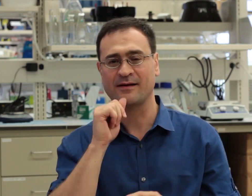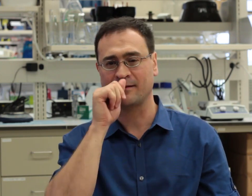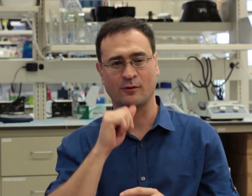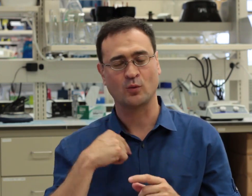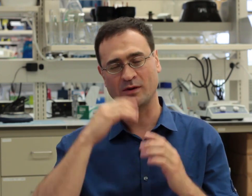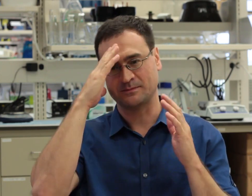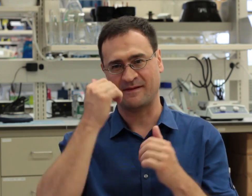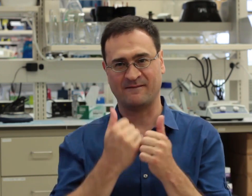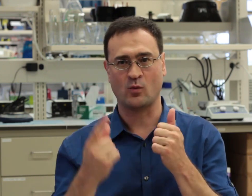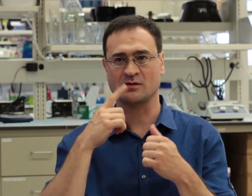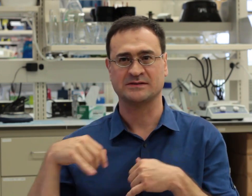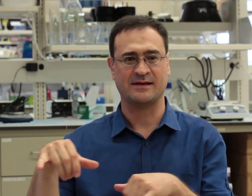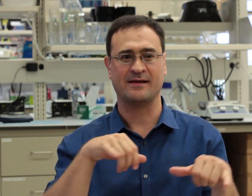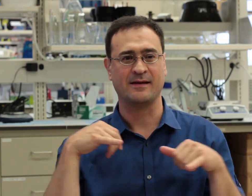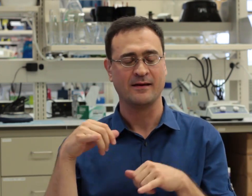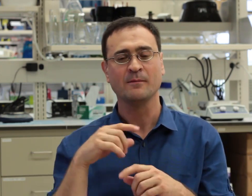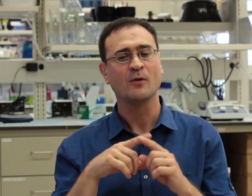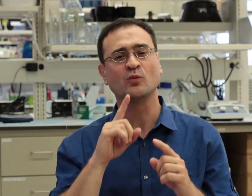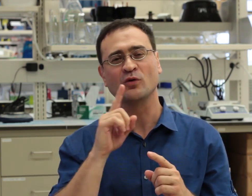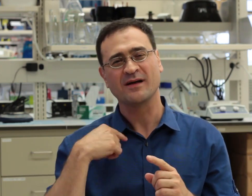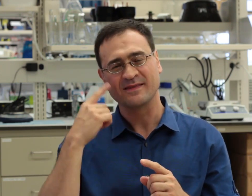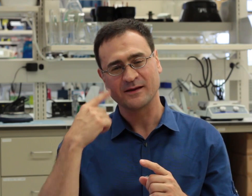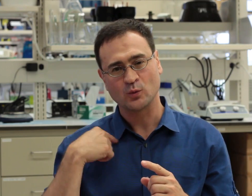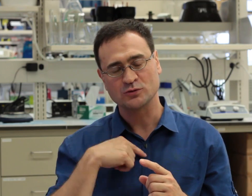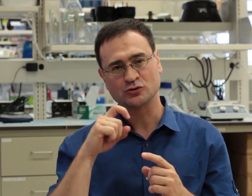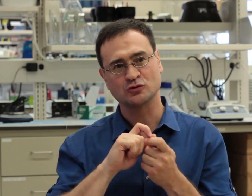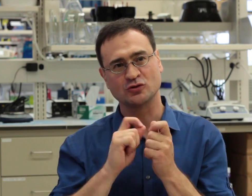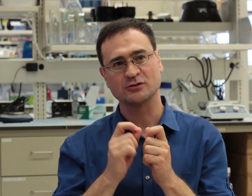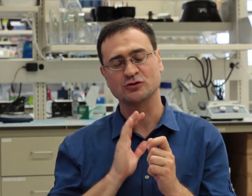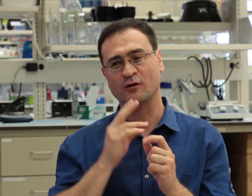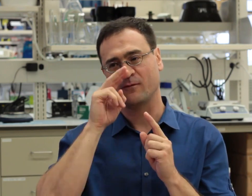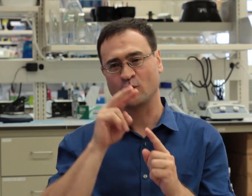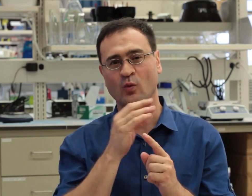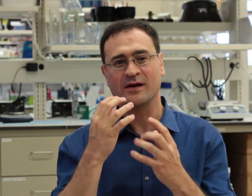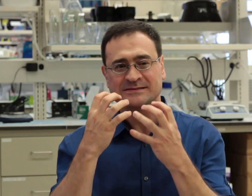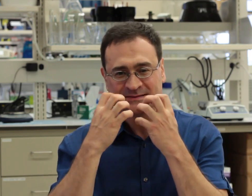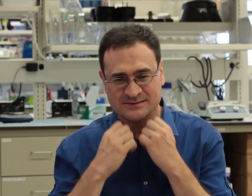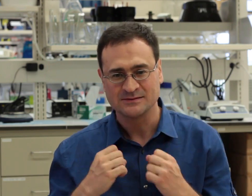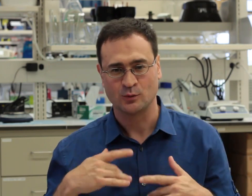You know, different ways of being diverse. We don't tolerate everyone the same. And I really think we should change our views